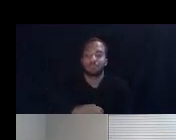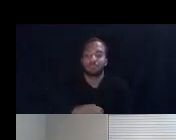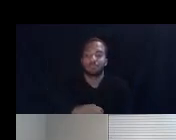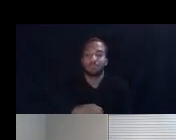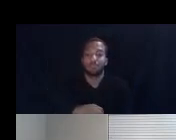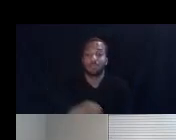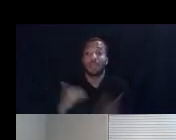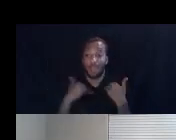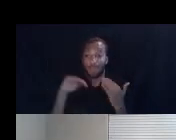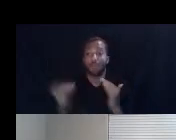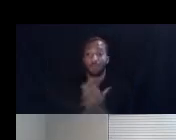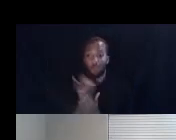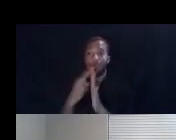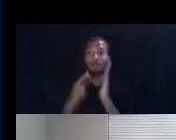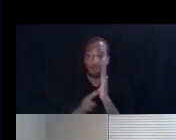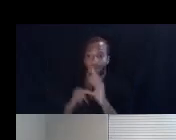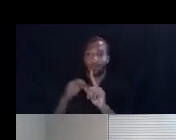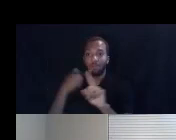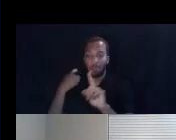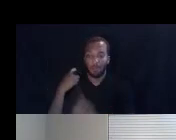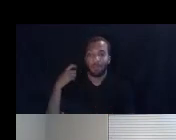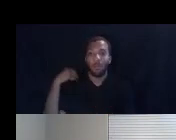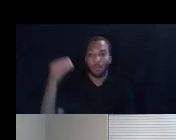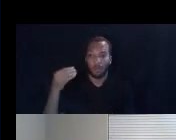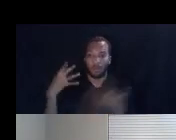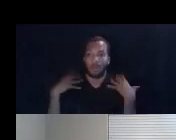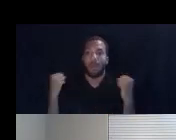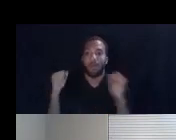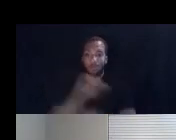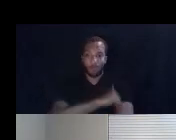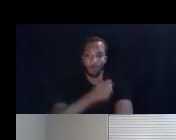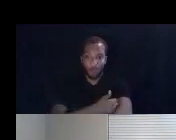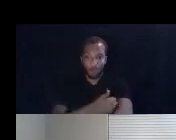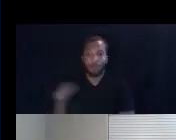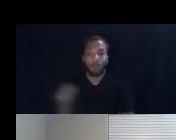from the Oregon Health Authority in terms of how to invest and the need to invest in community based